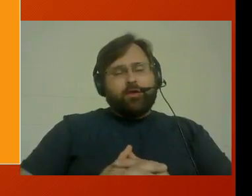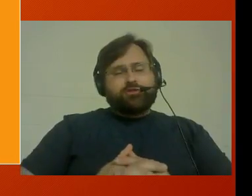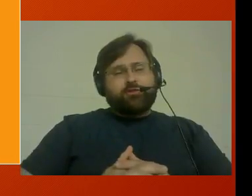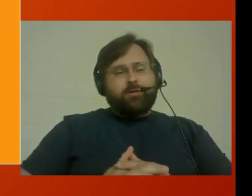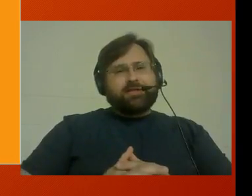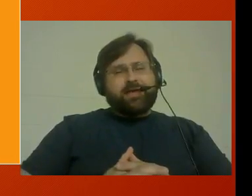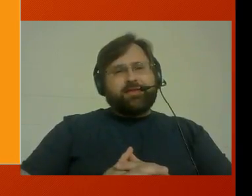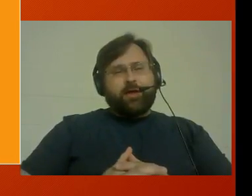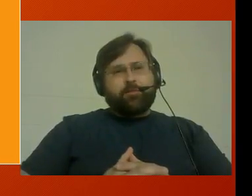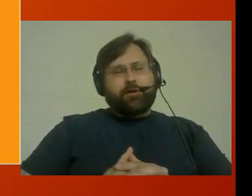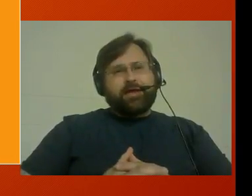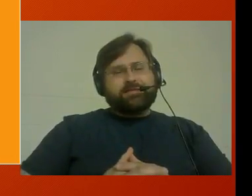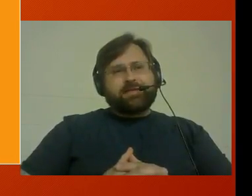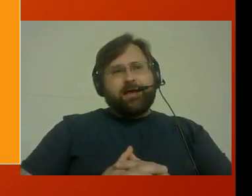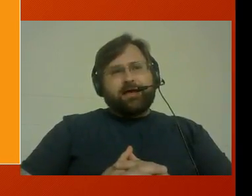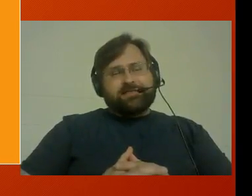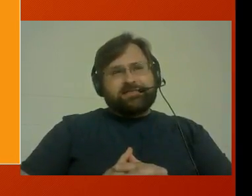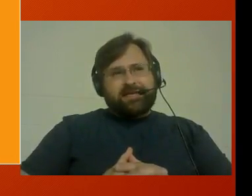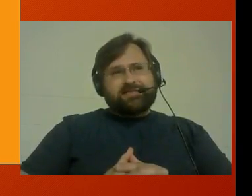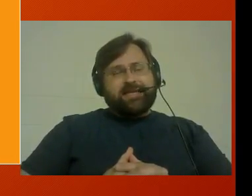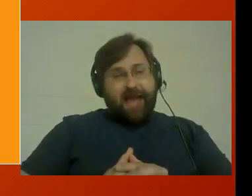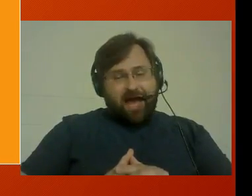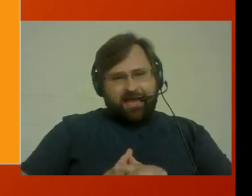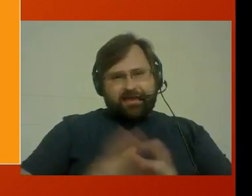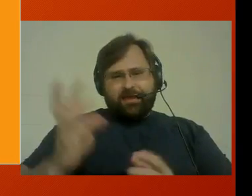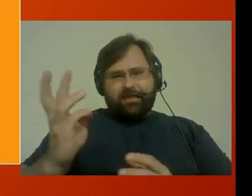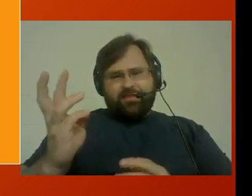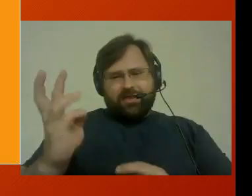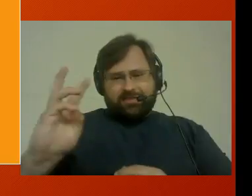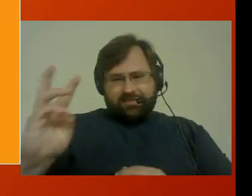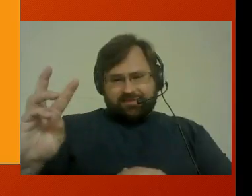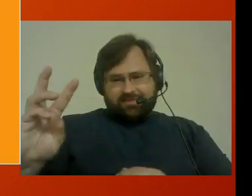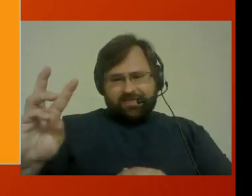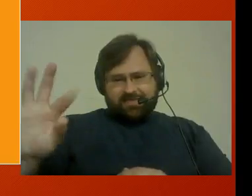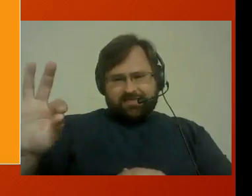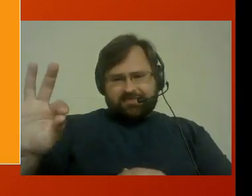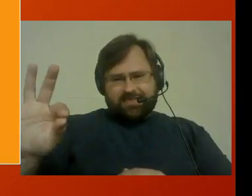so if i want to say the number is 69 then this is the six and this is the